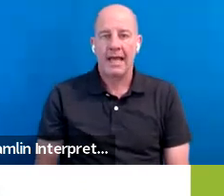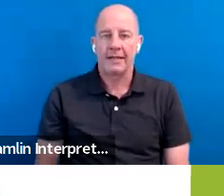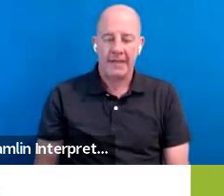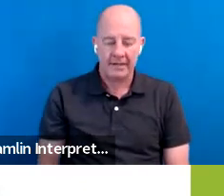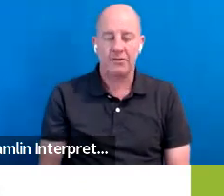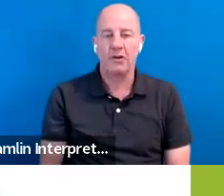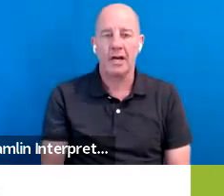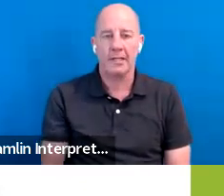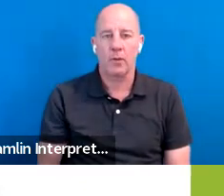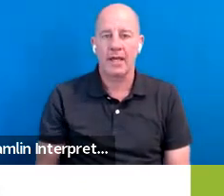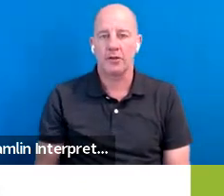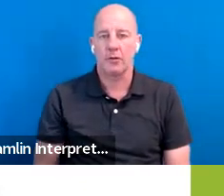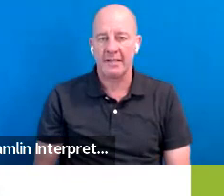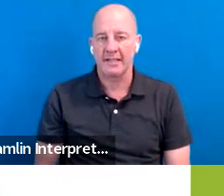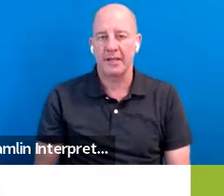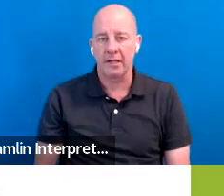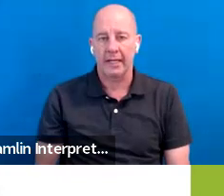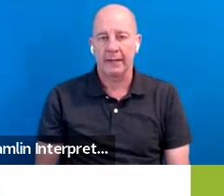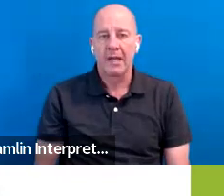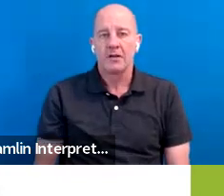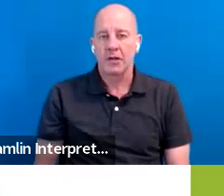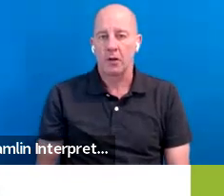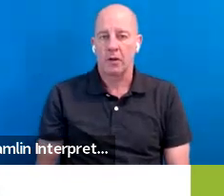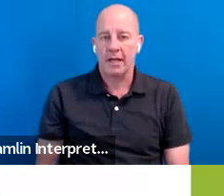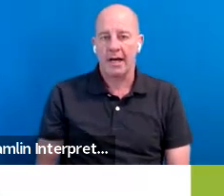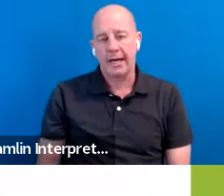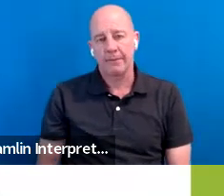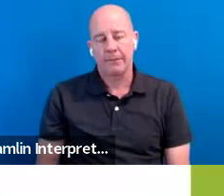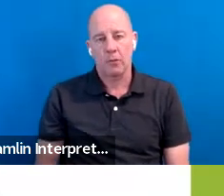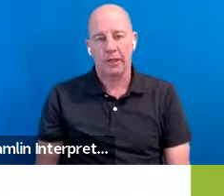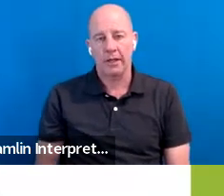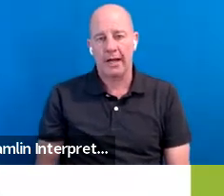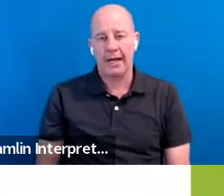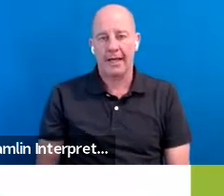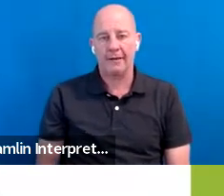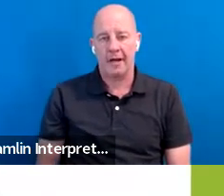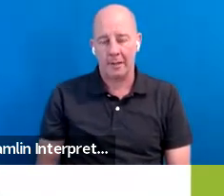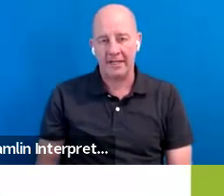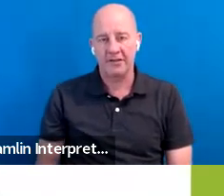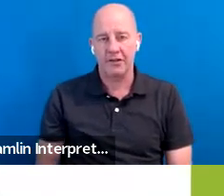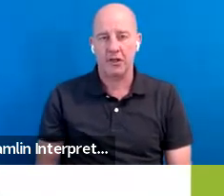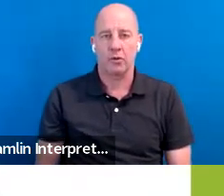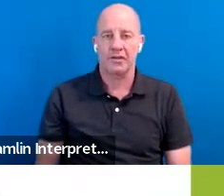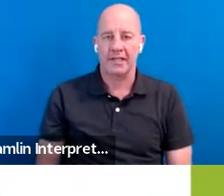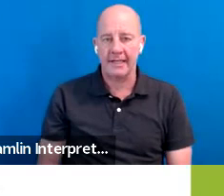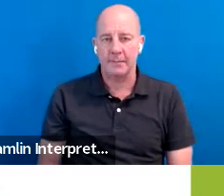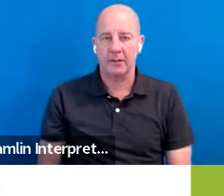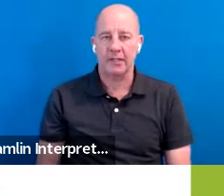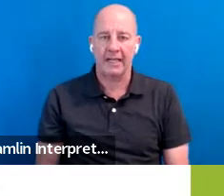And that does not equate to accessibility. So accommodation is the tool.